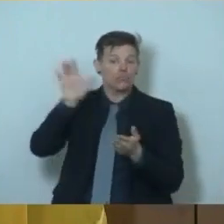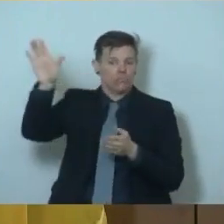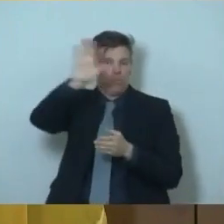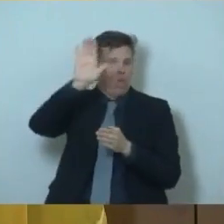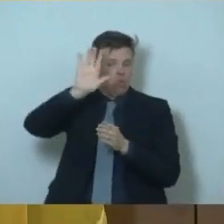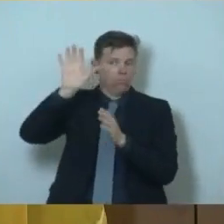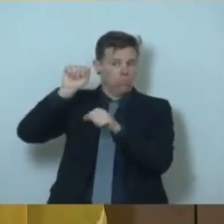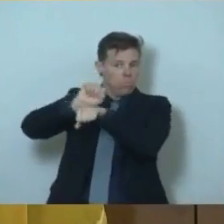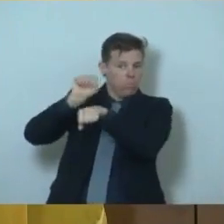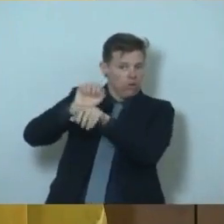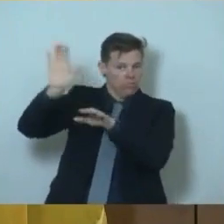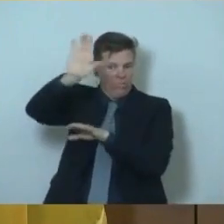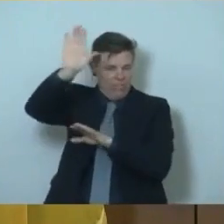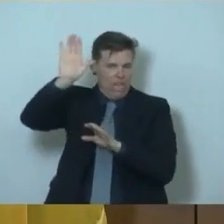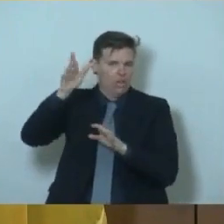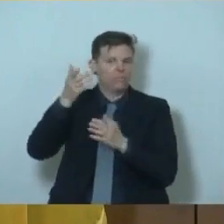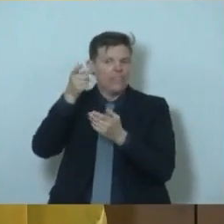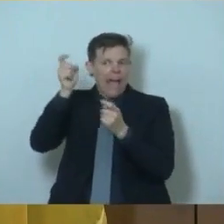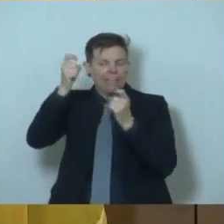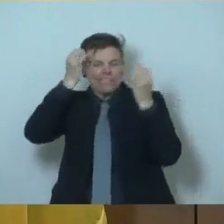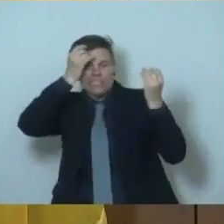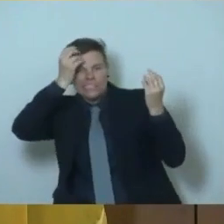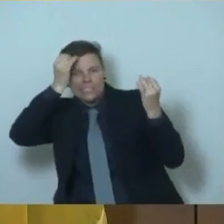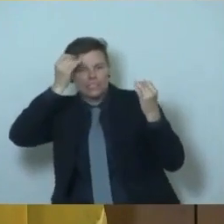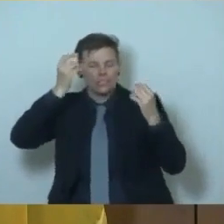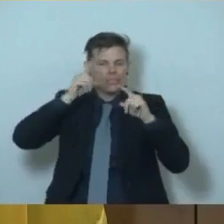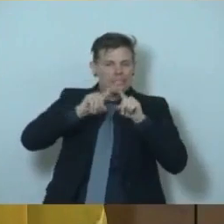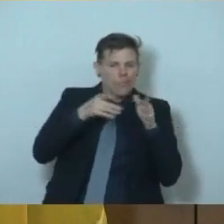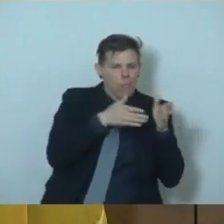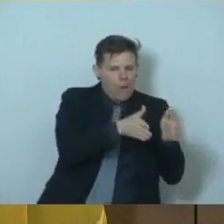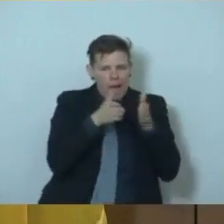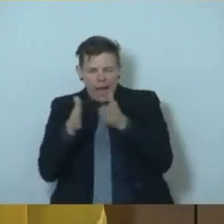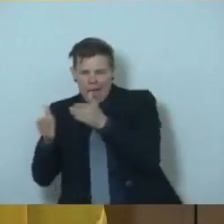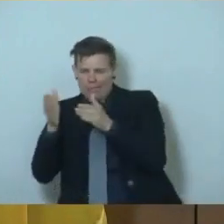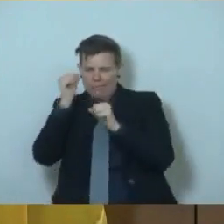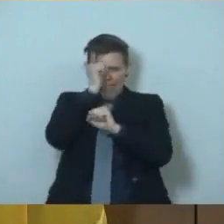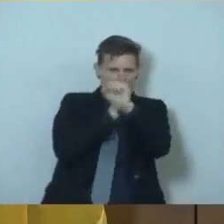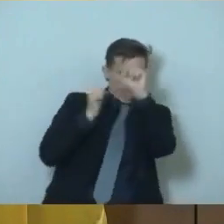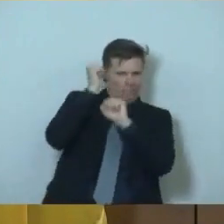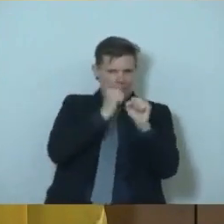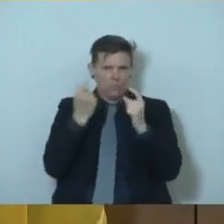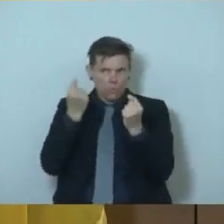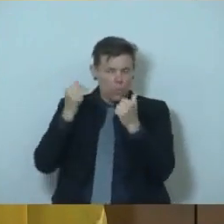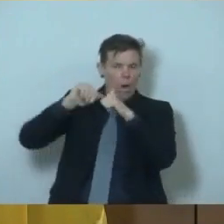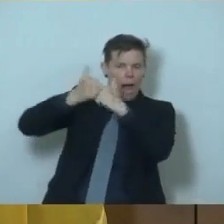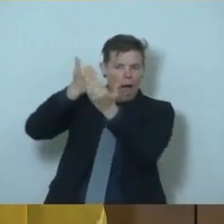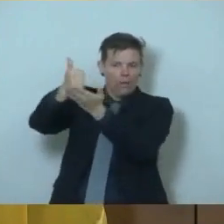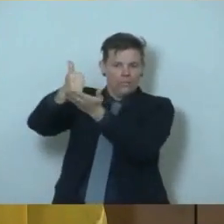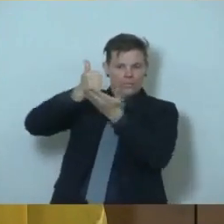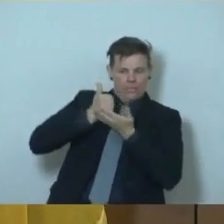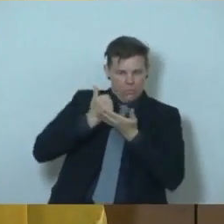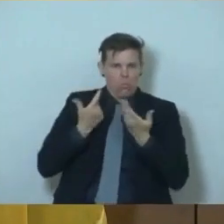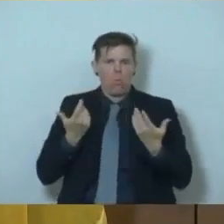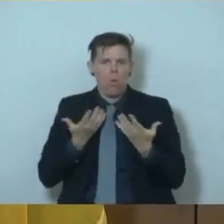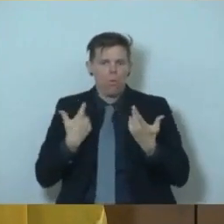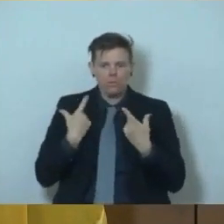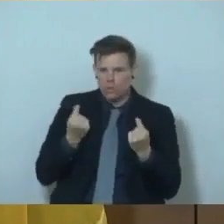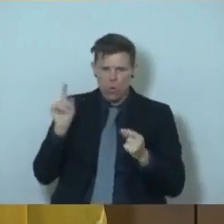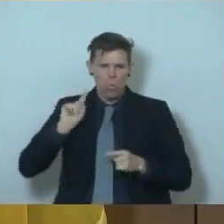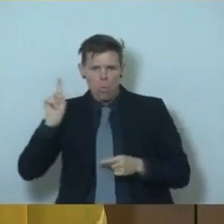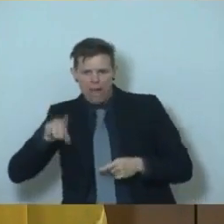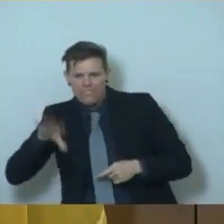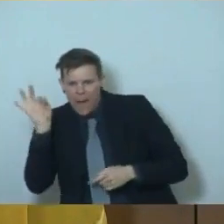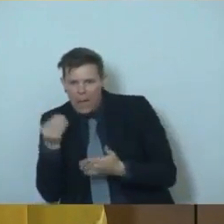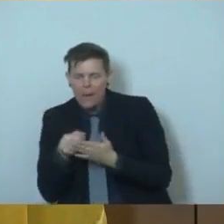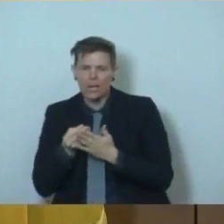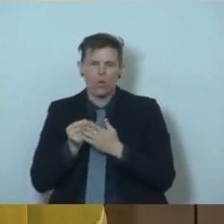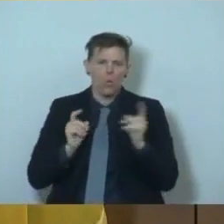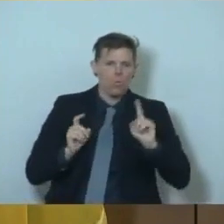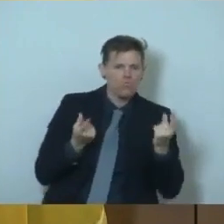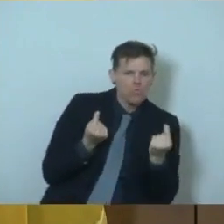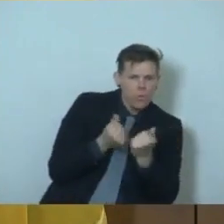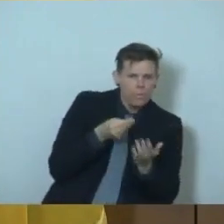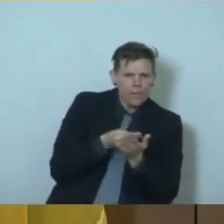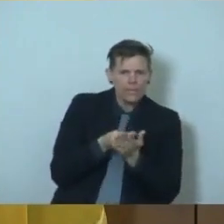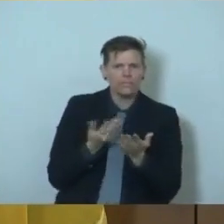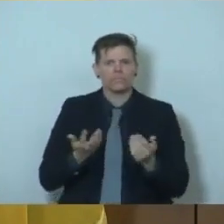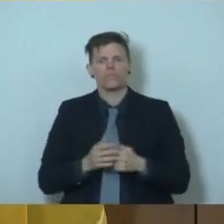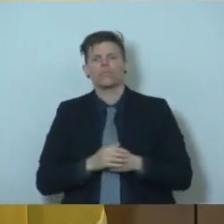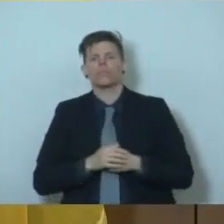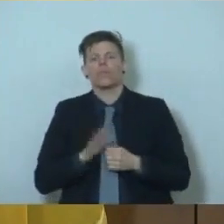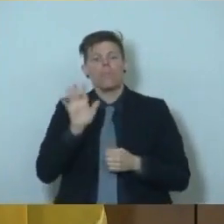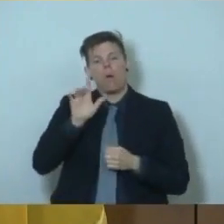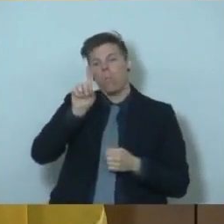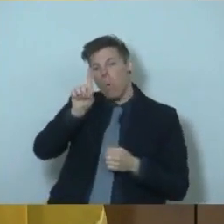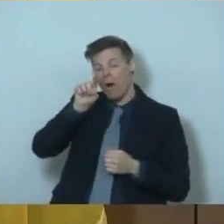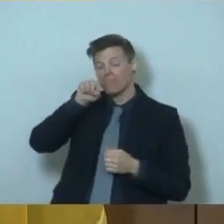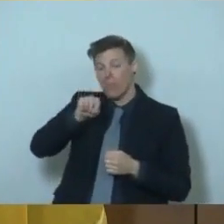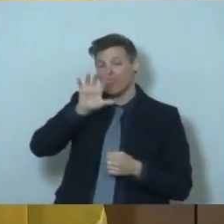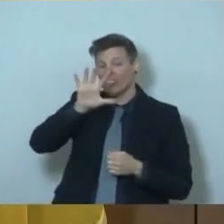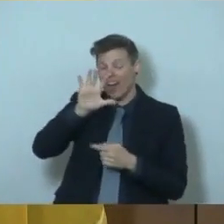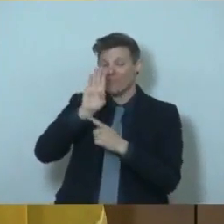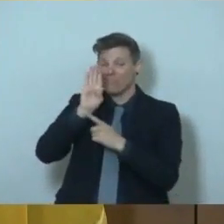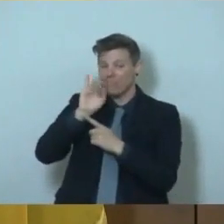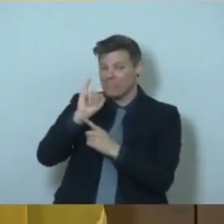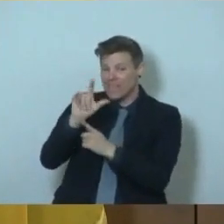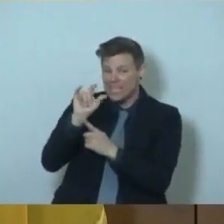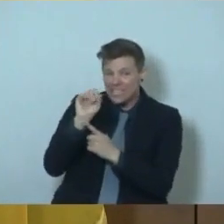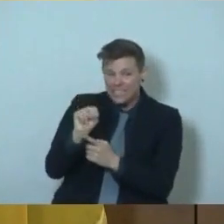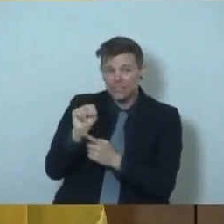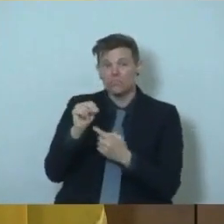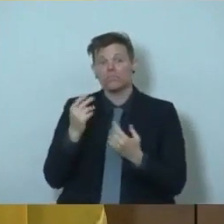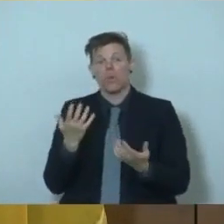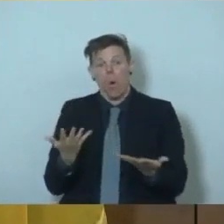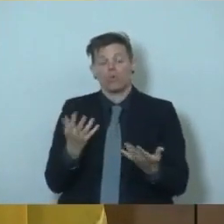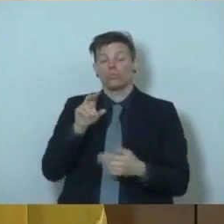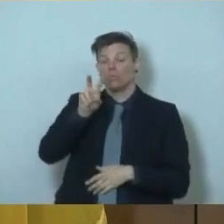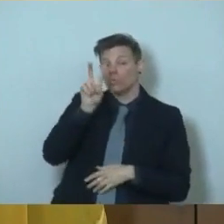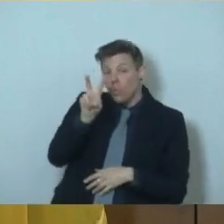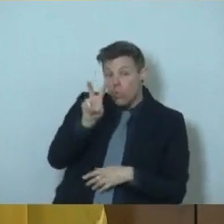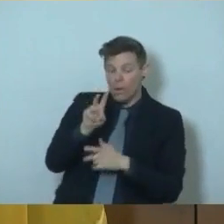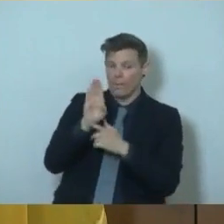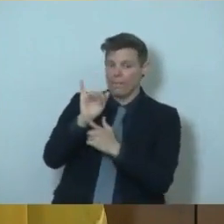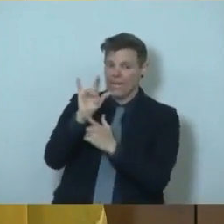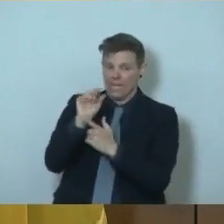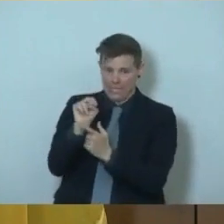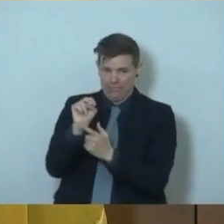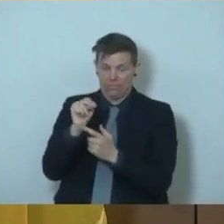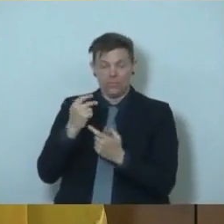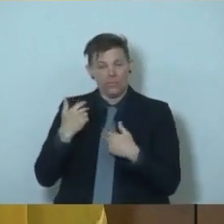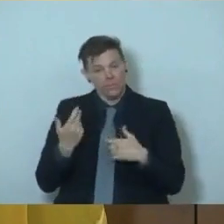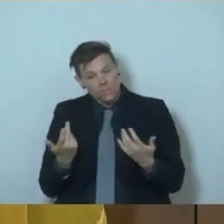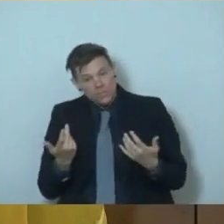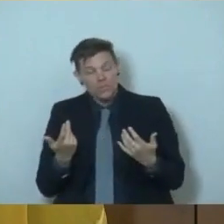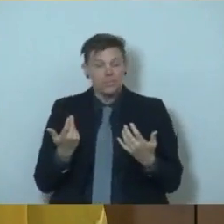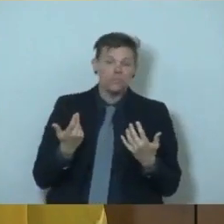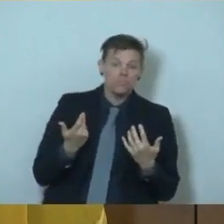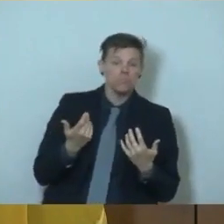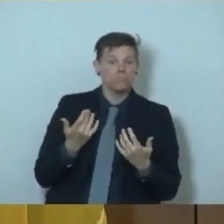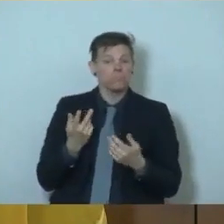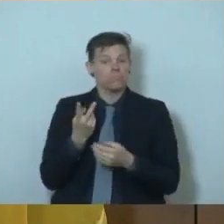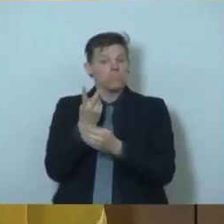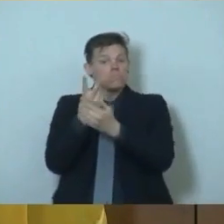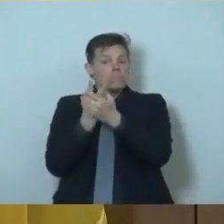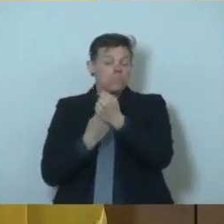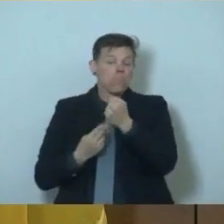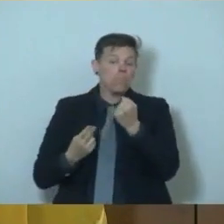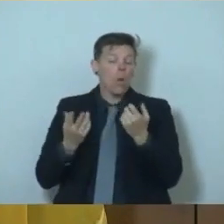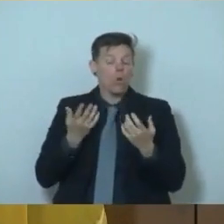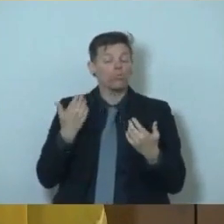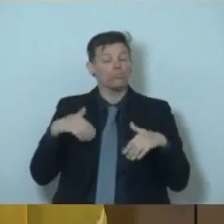IT ONE OPINION AND GOING TO TAKE POLICY MAKERS AND THE LEGISLATURE WHO ARE THE APRETORRATORS TO THINK ABOUT STRATEGIES THA HELP US CLOSE THE HOLE.